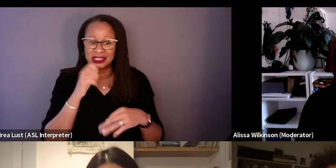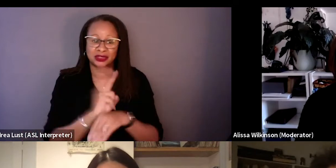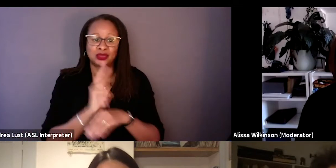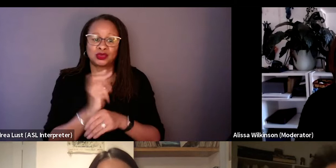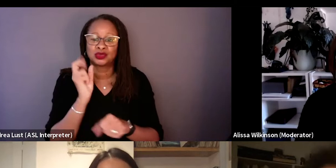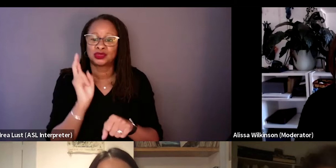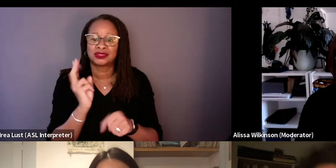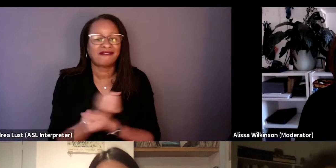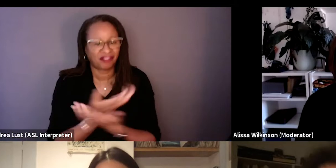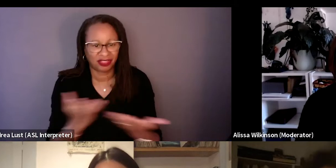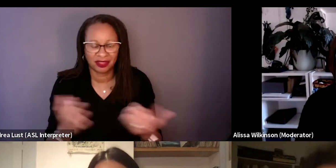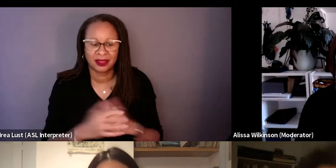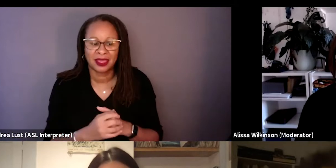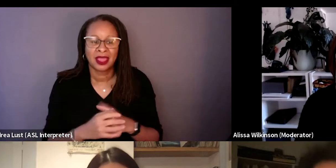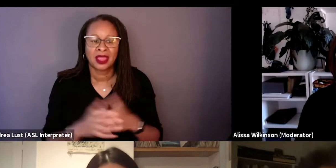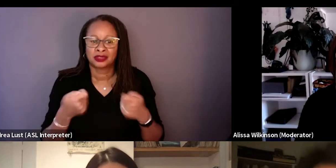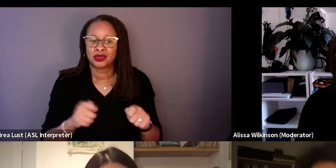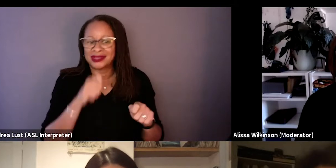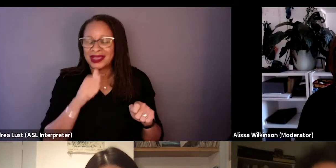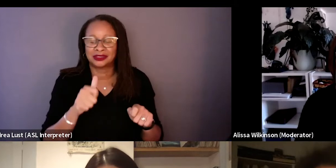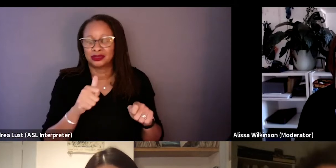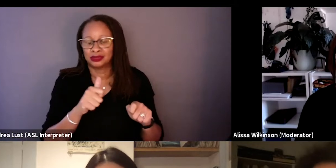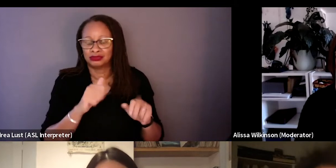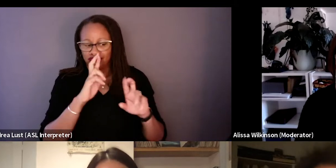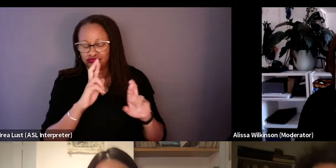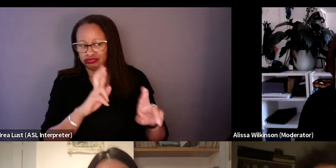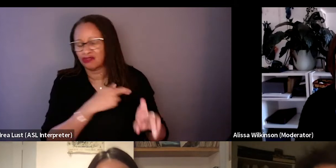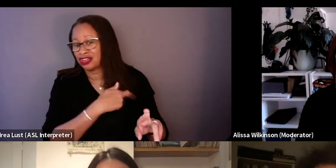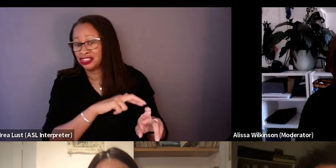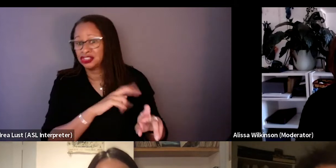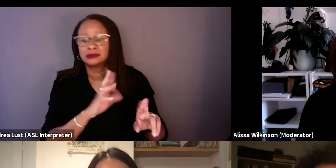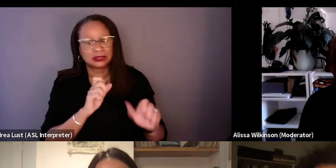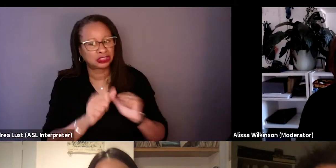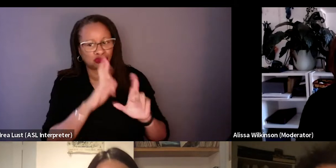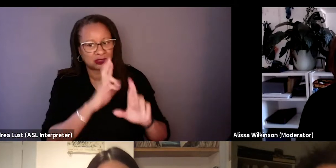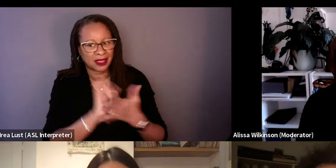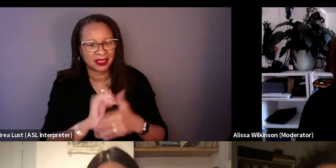We tried not to disrespect religion. We had a lot of agreements,